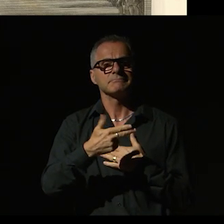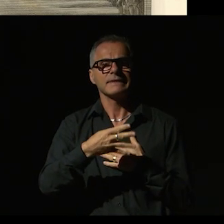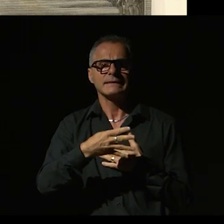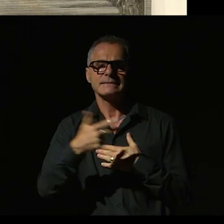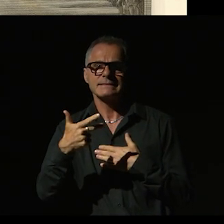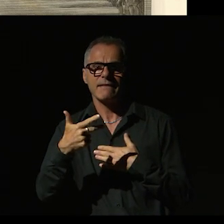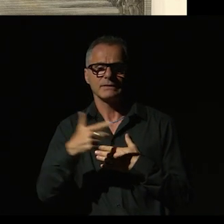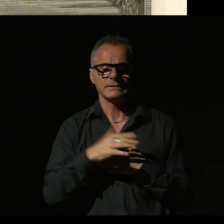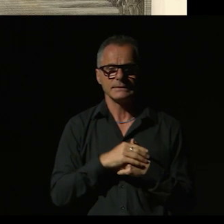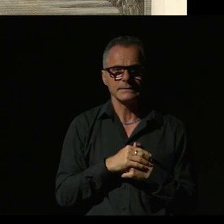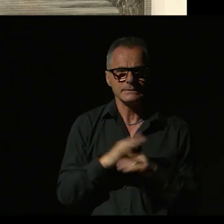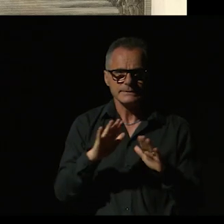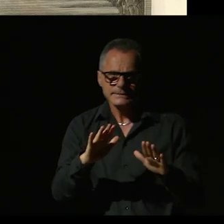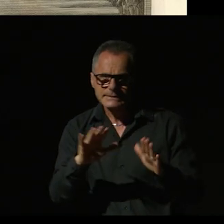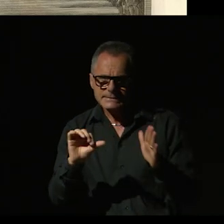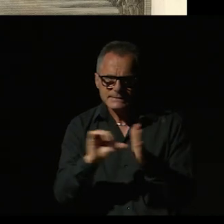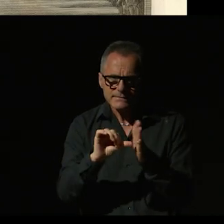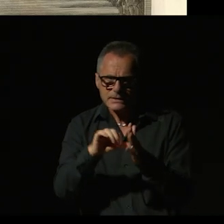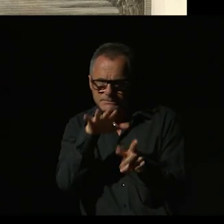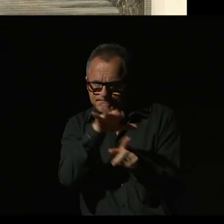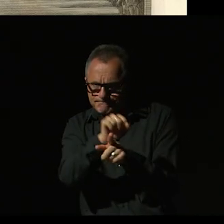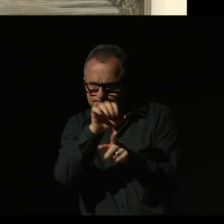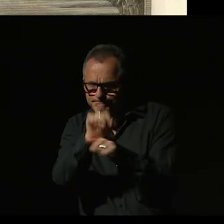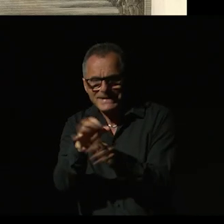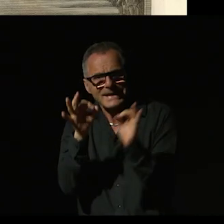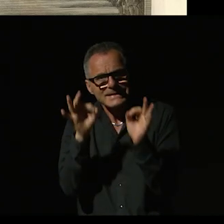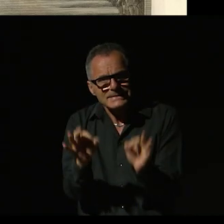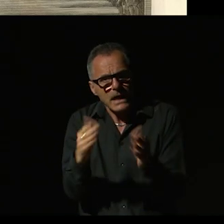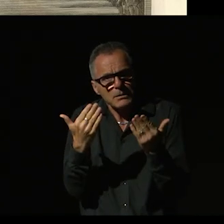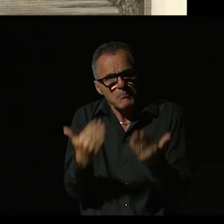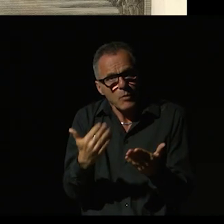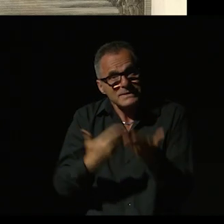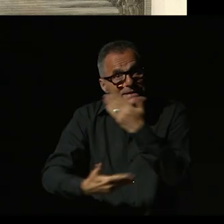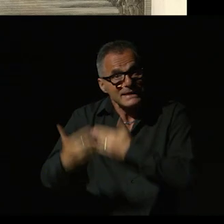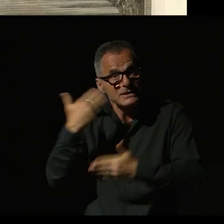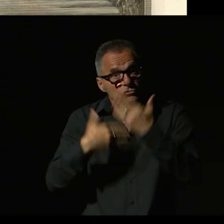to pinpoint specific moments in its history or in the history of its creation,